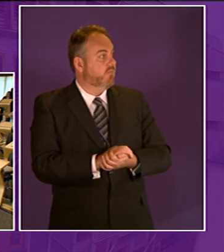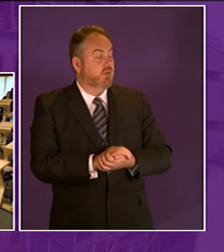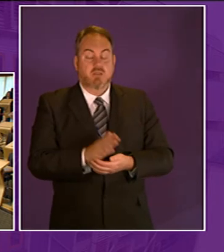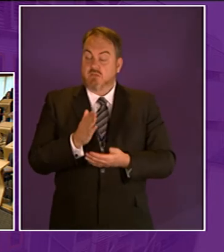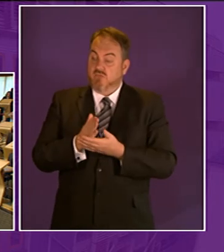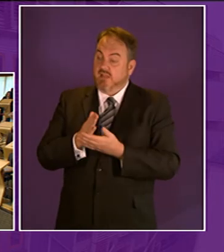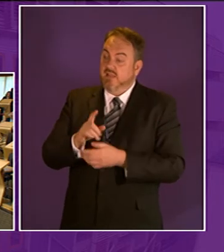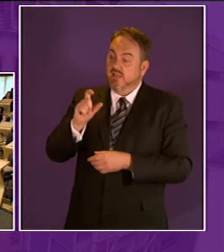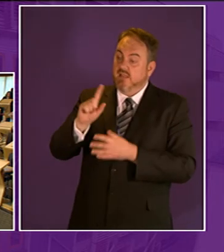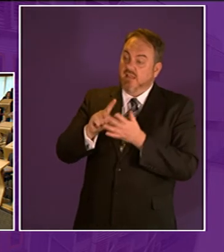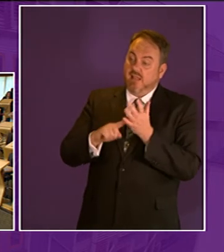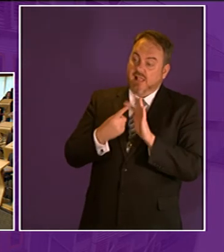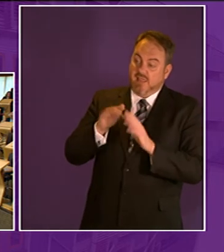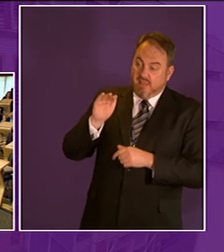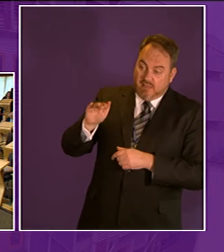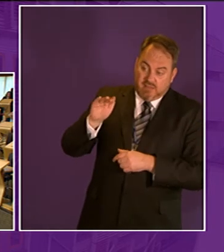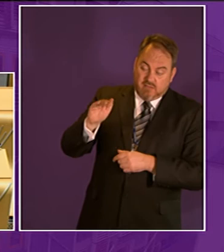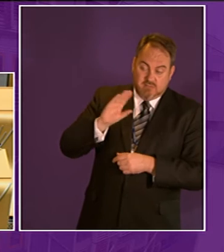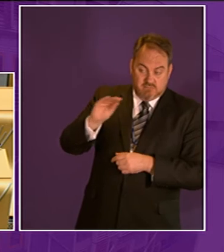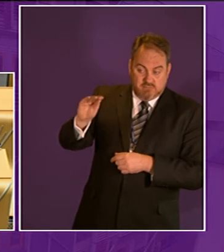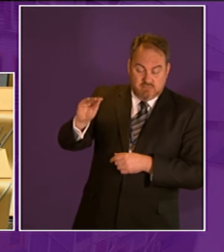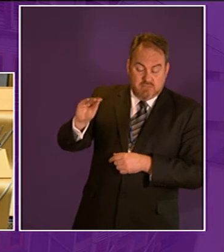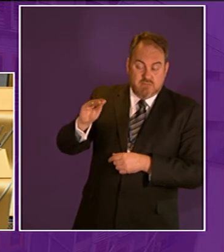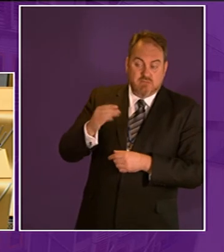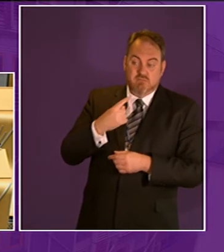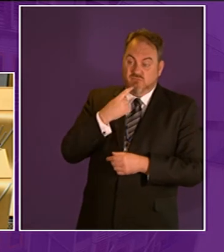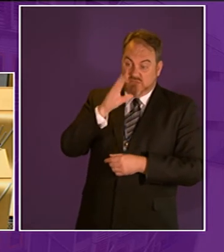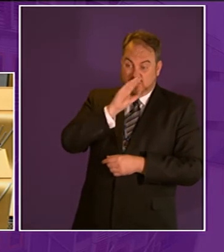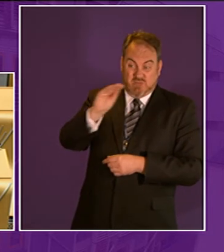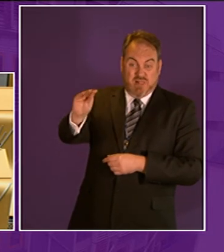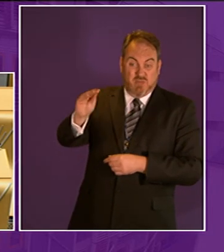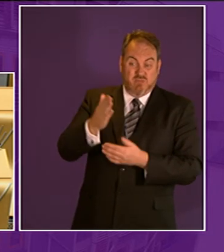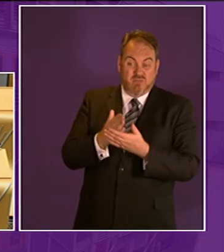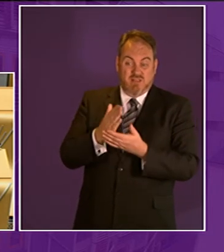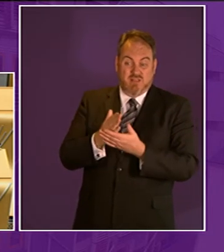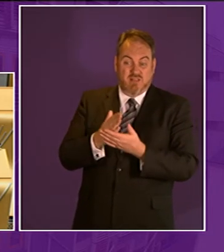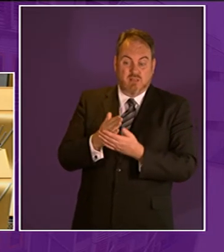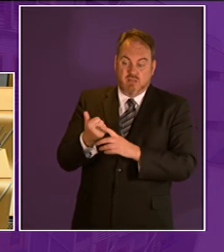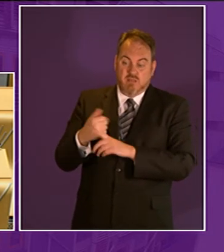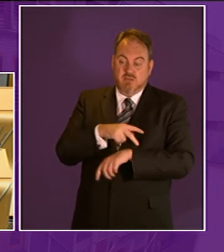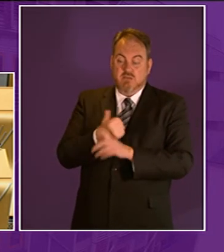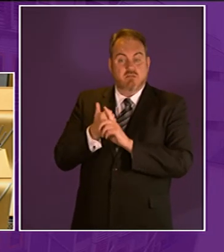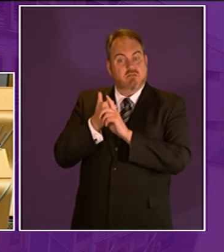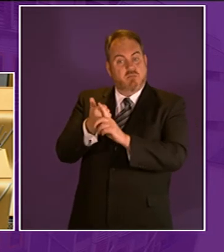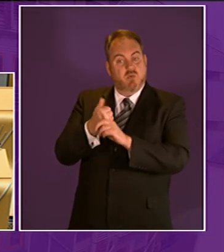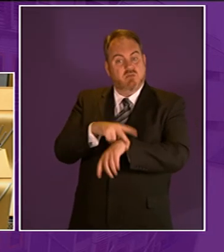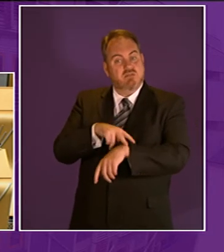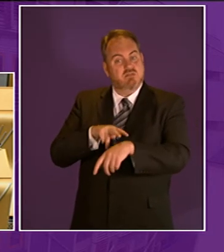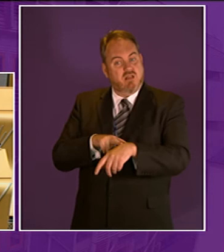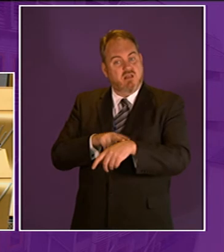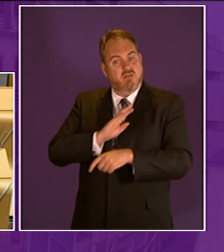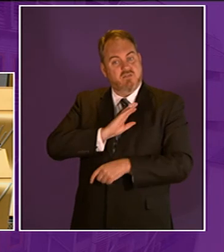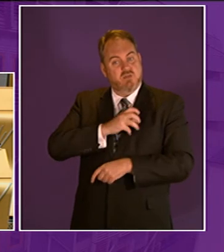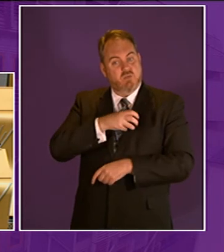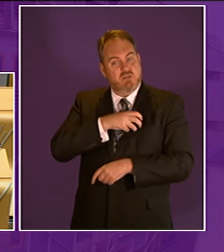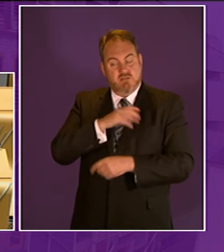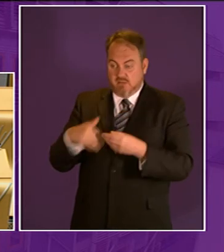an on-going process to ensure that the support staff unions are part of the process to secure